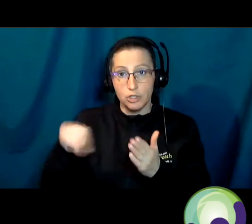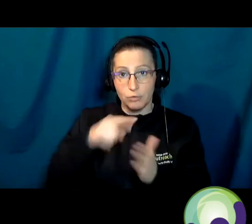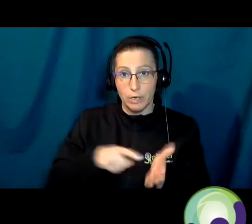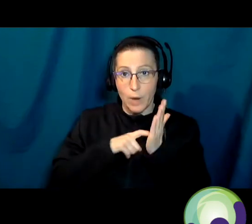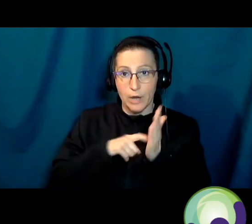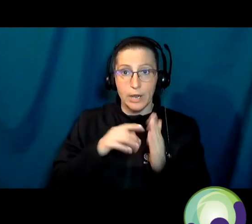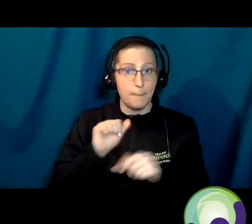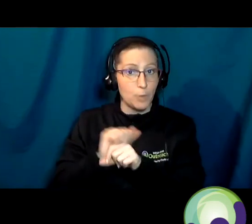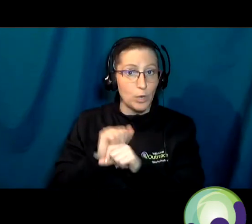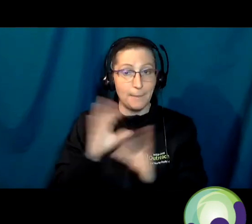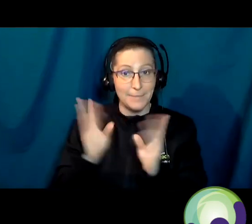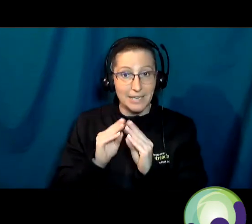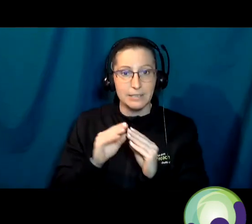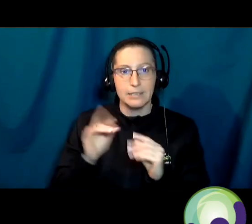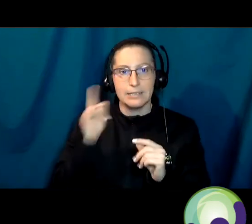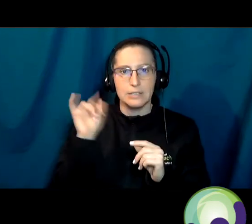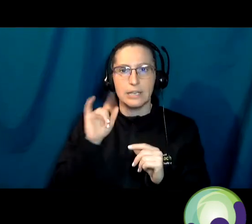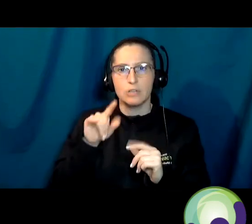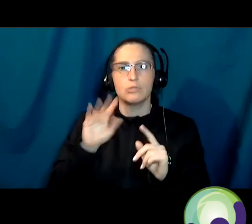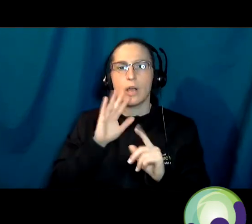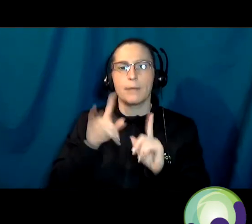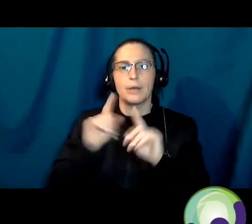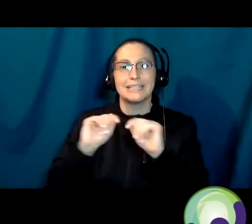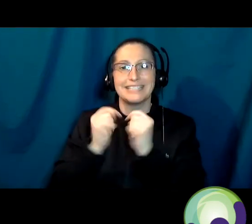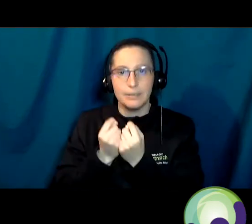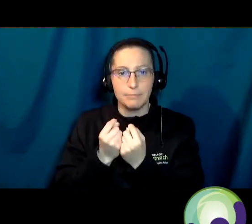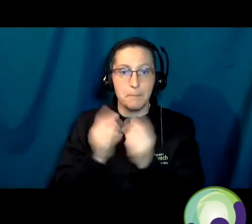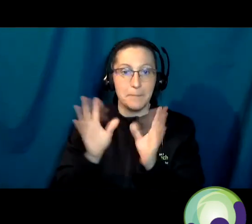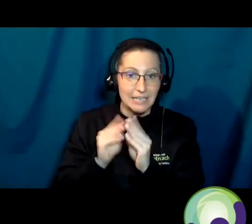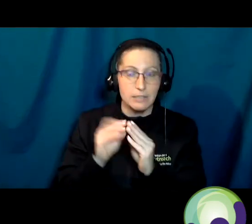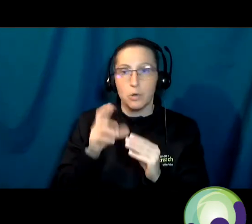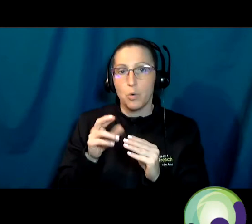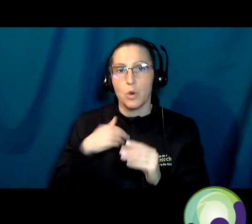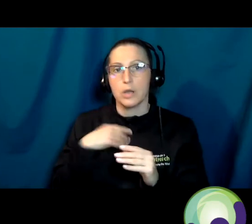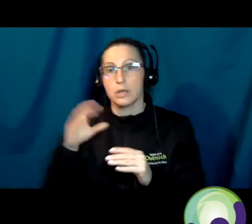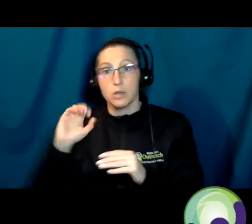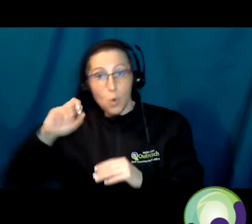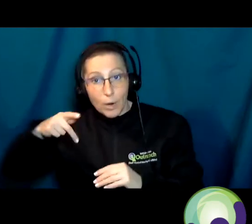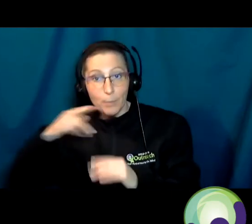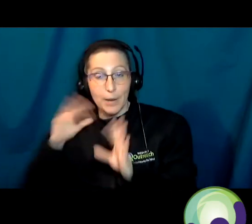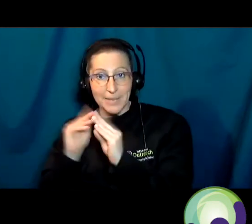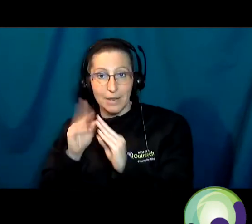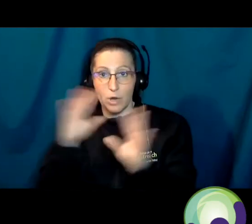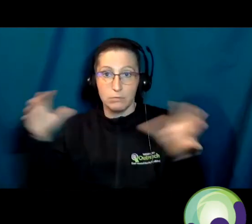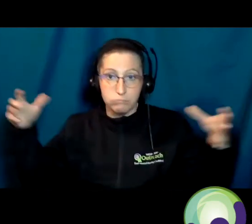or It sounds like you talk about in teams? So it sounds like maybe you have team meetings. I don't know if you have corporate meetings that would involve everybody or what that looks like.